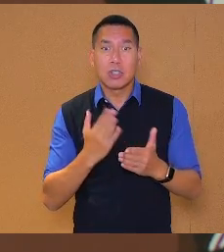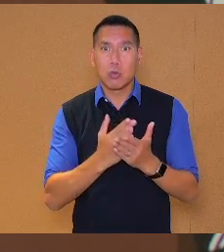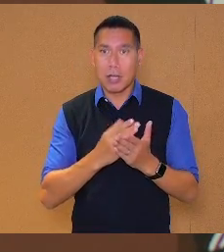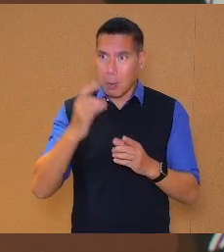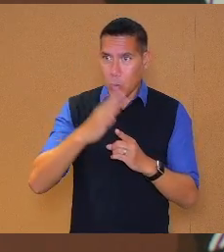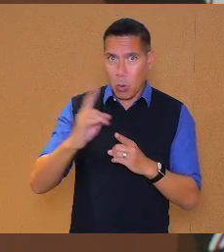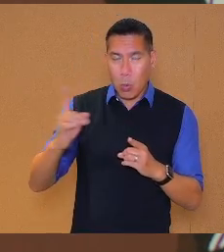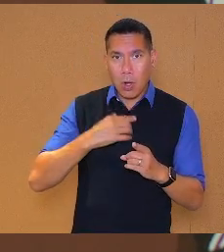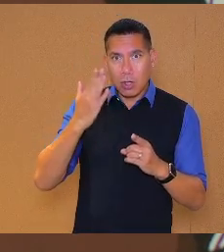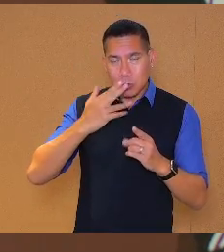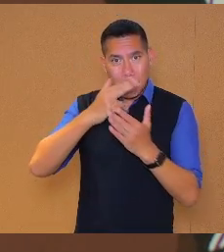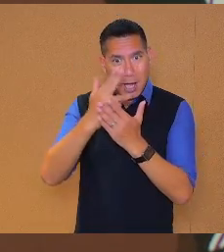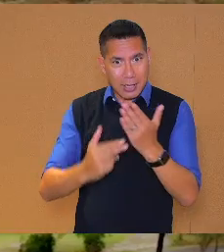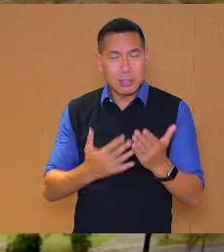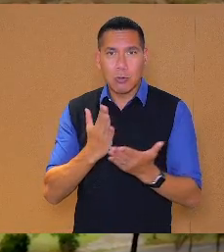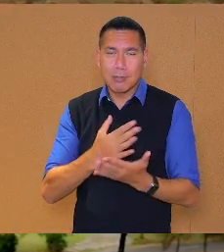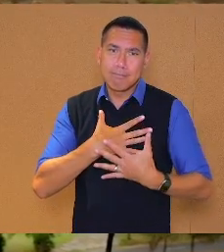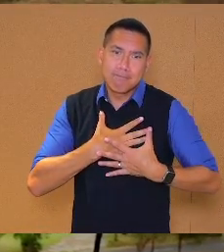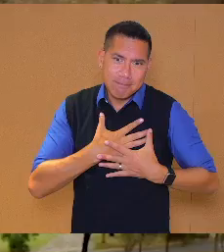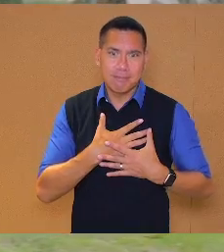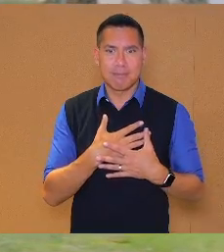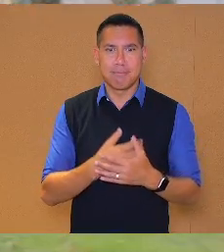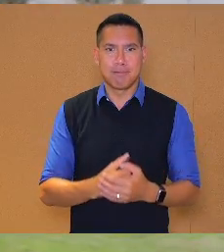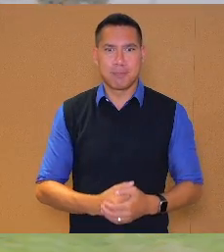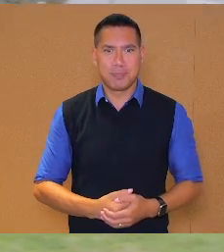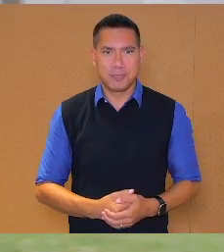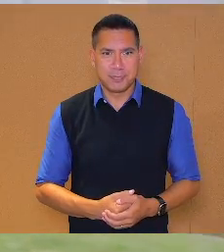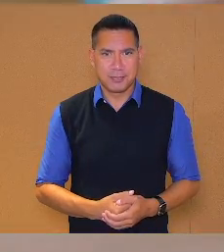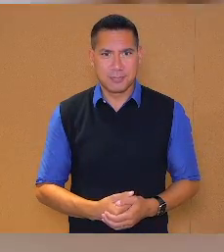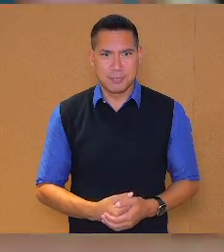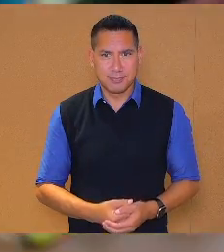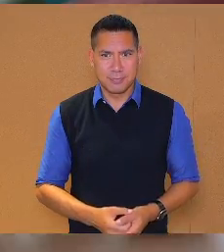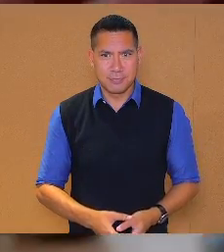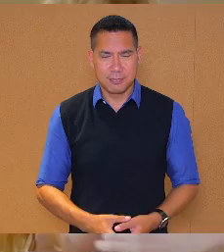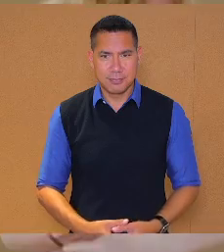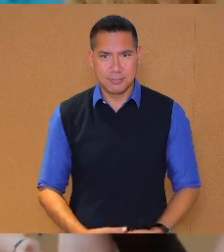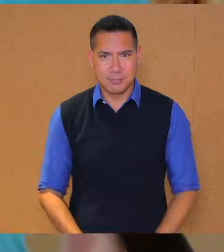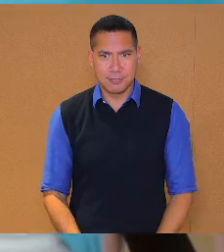Be prepared for this to pull at the heart strings.